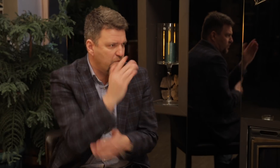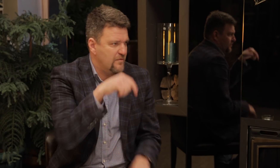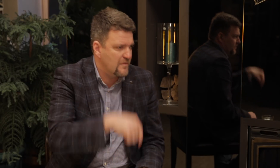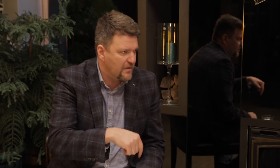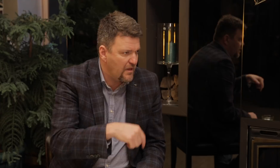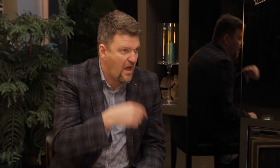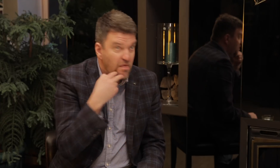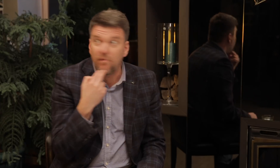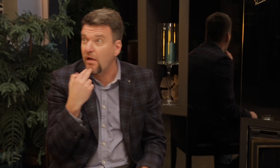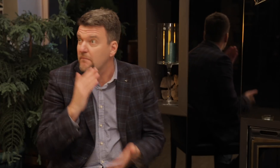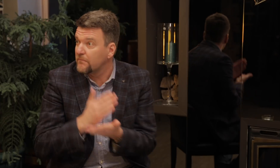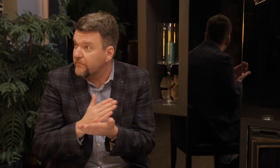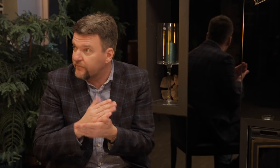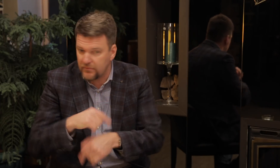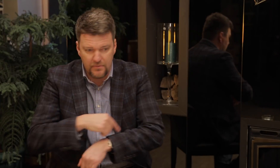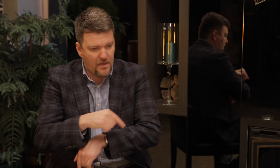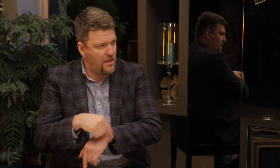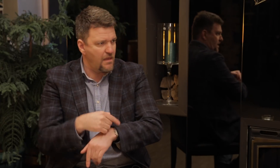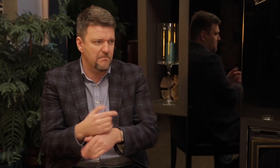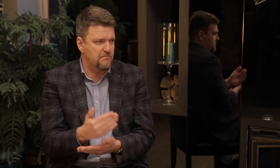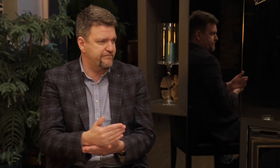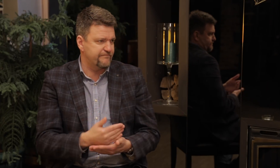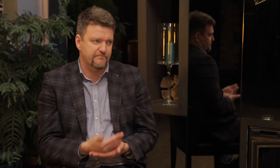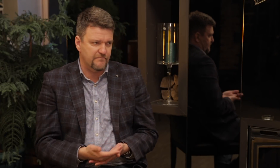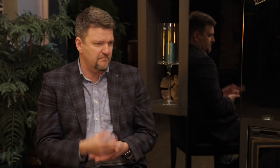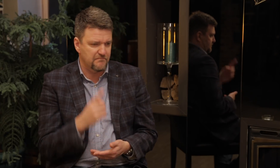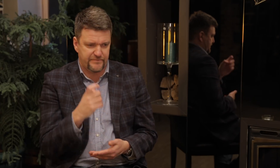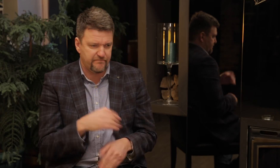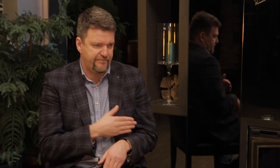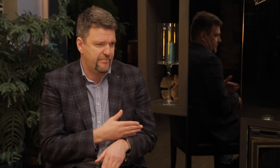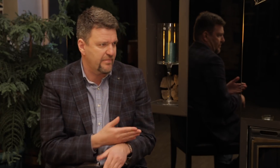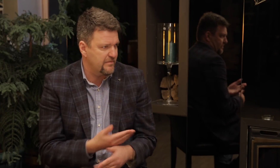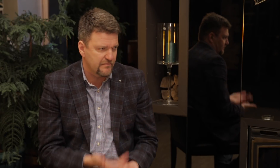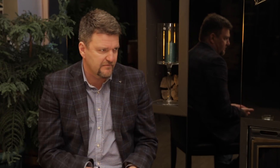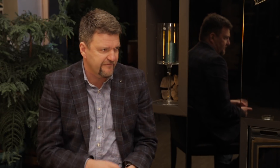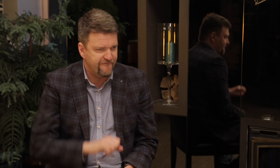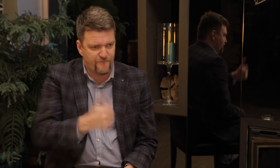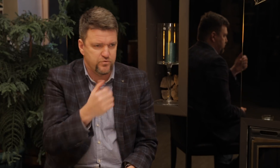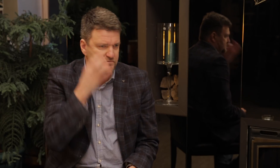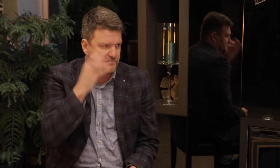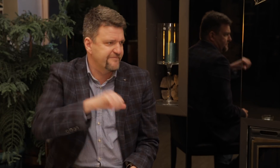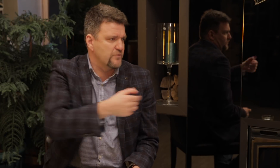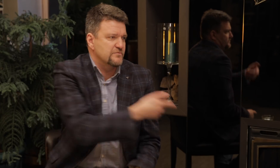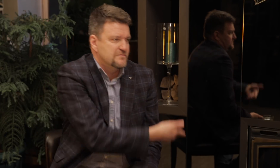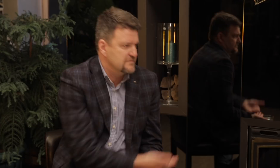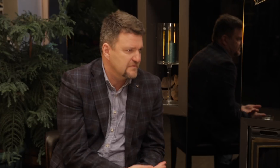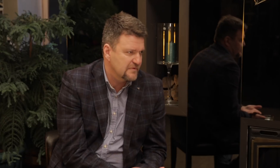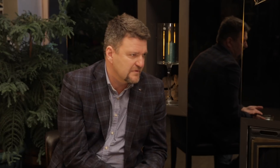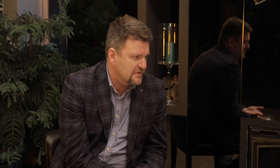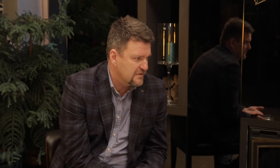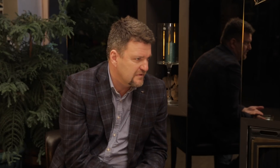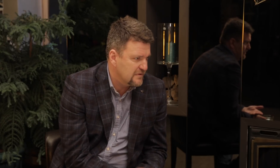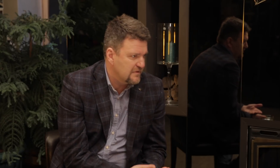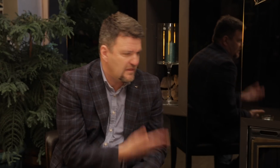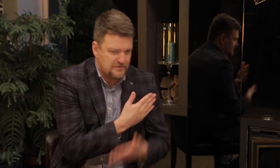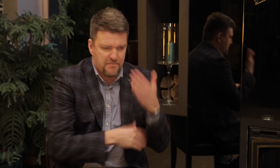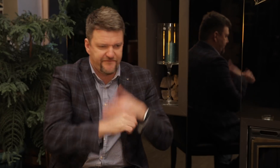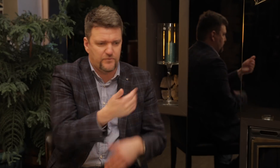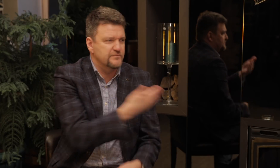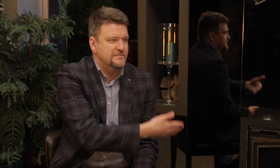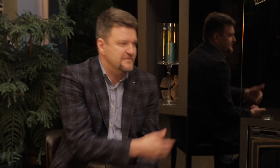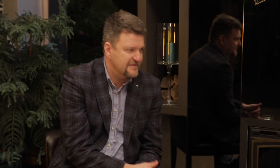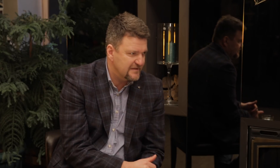allowing deaf people to compete fairly which means hearing disable people win all the time.